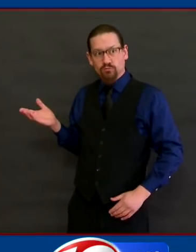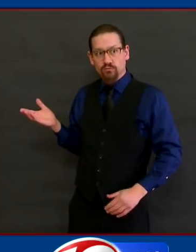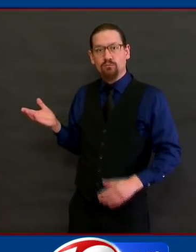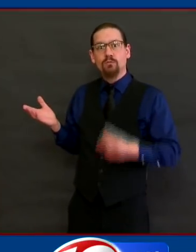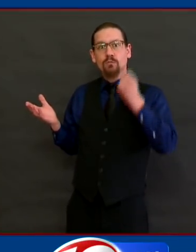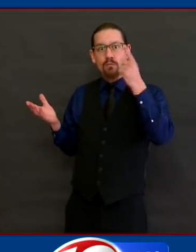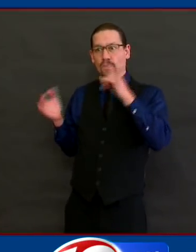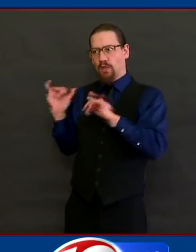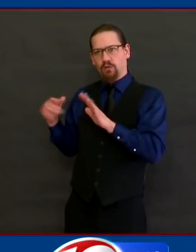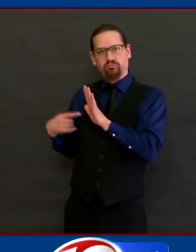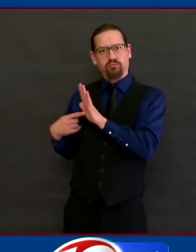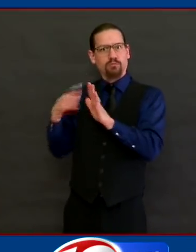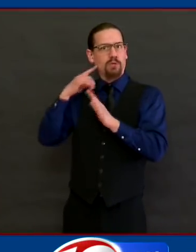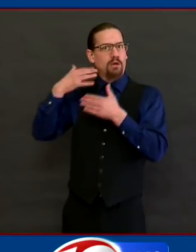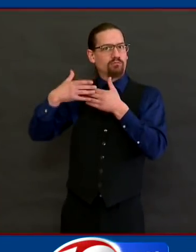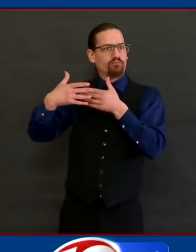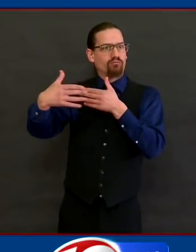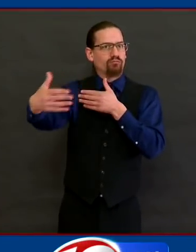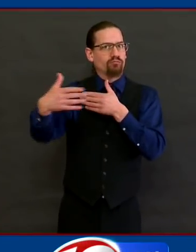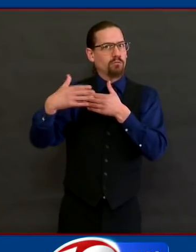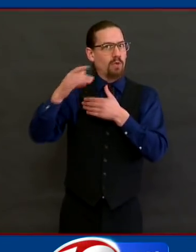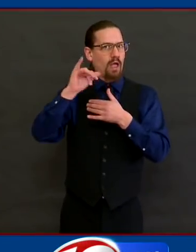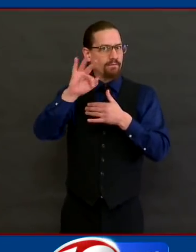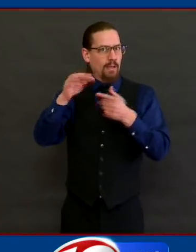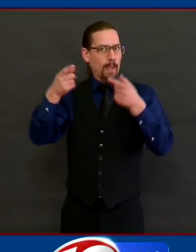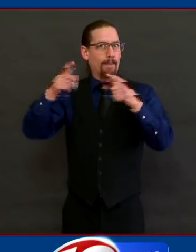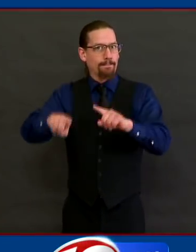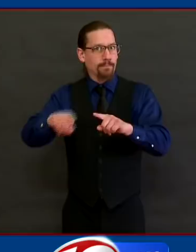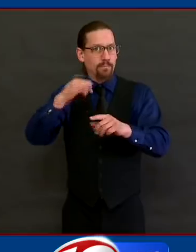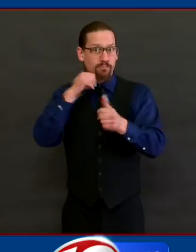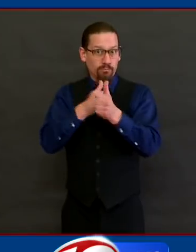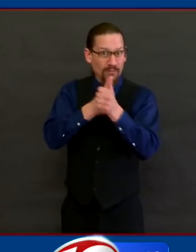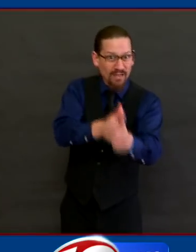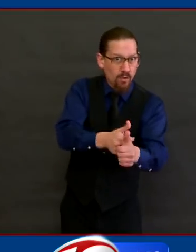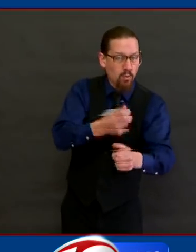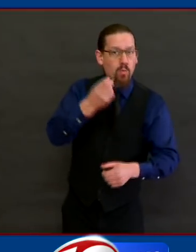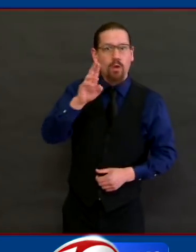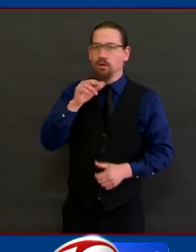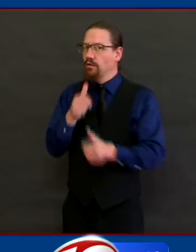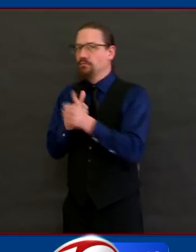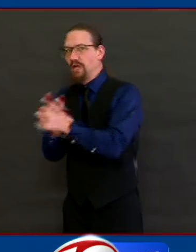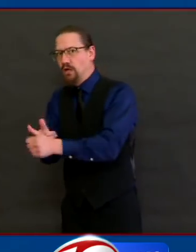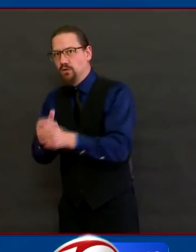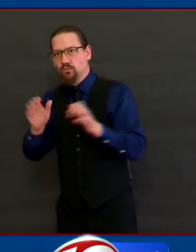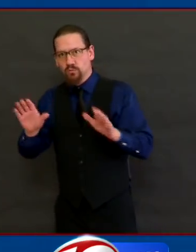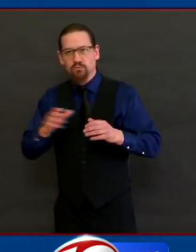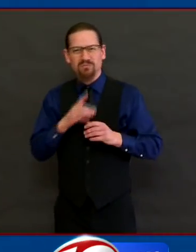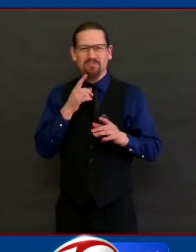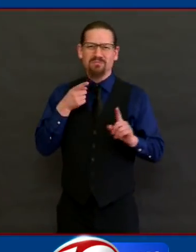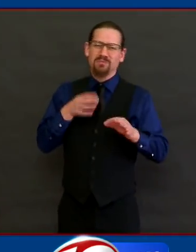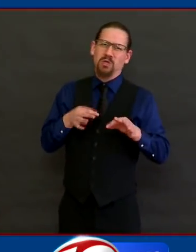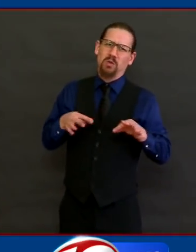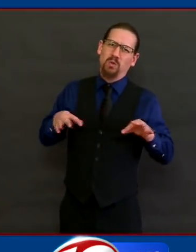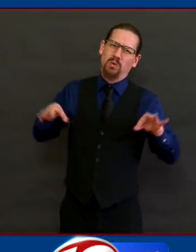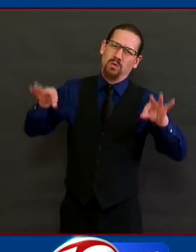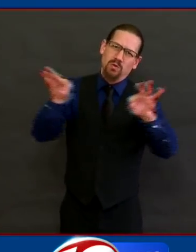AND WHERE WE MIGHT BE GOING. AGAIN, I WANT TO SAY THIS. THE SINGLE MOST